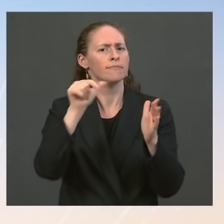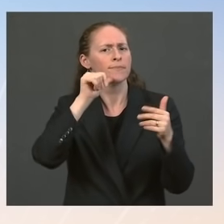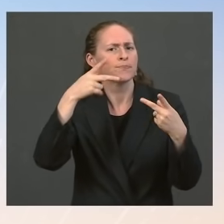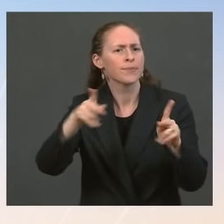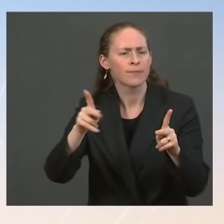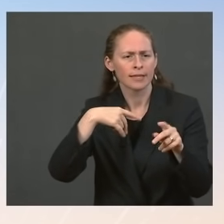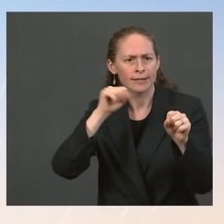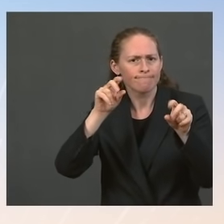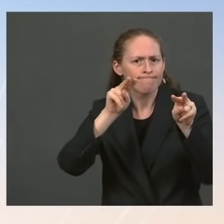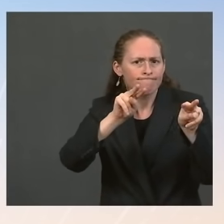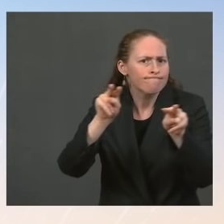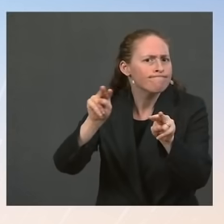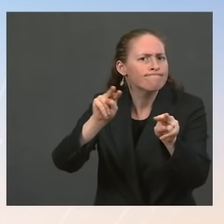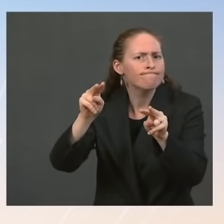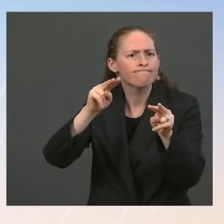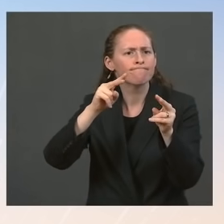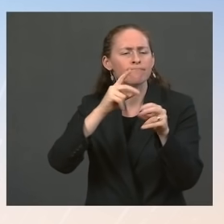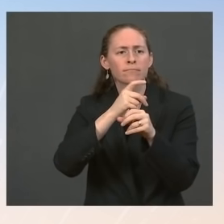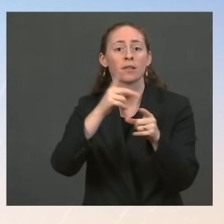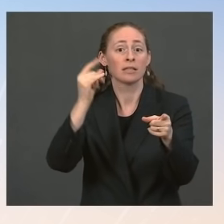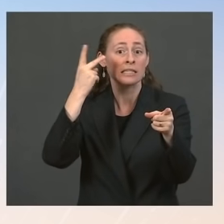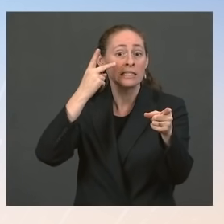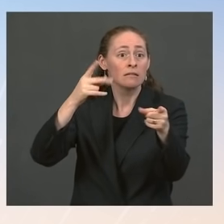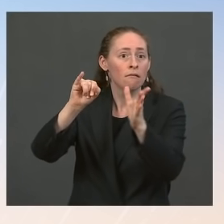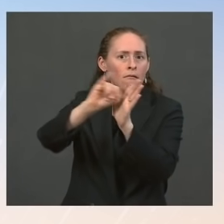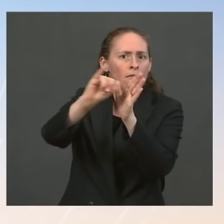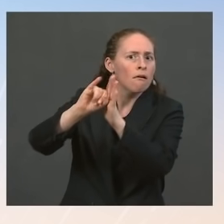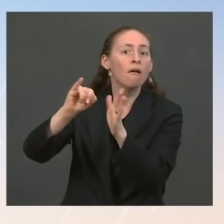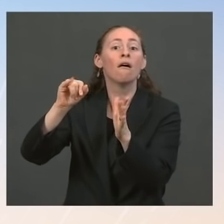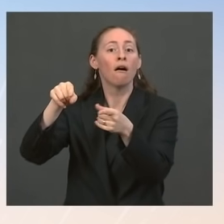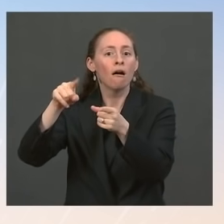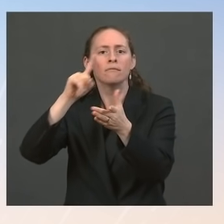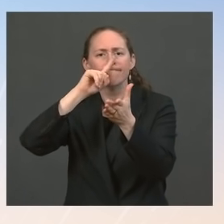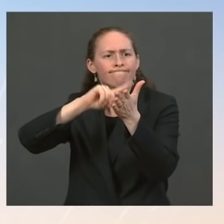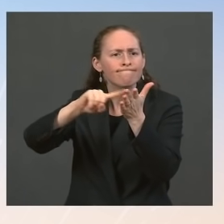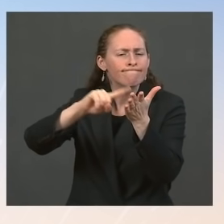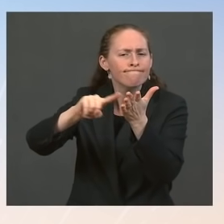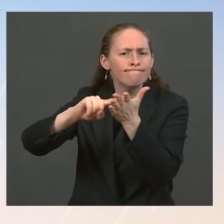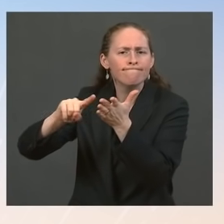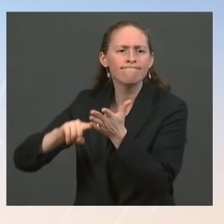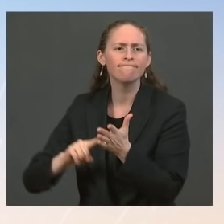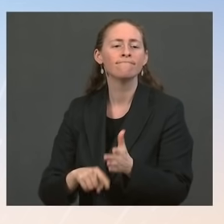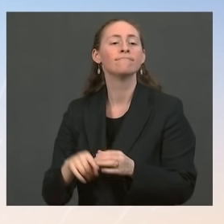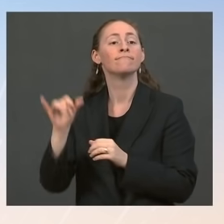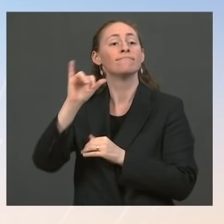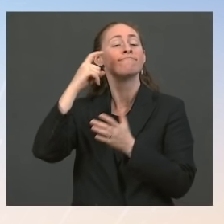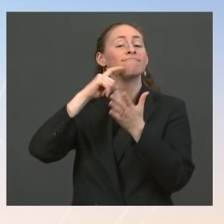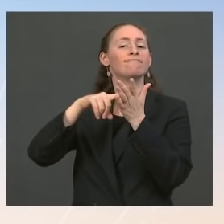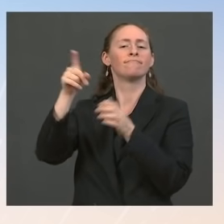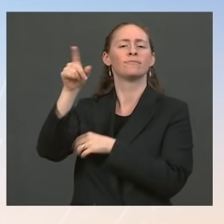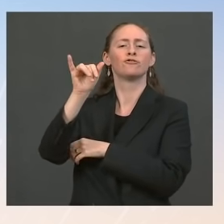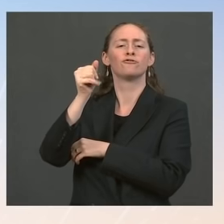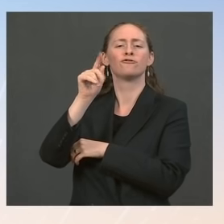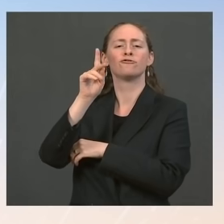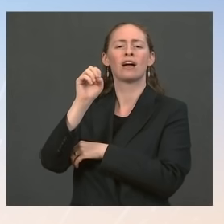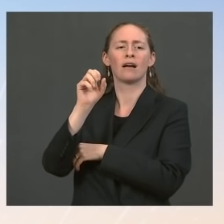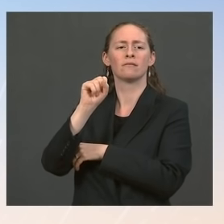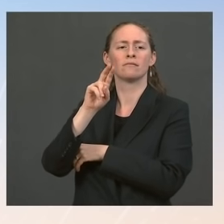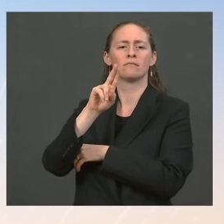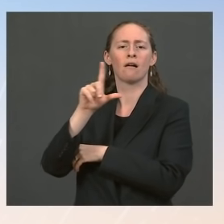to identify, deter, and investigate. We also noted -- I'd also note that Jake Sullivan also put out a statement at the time, which you referred to.